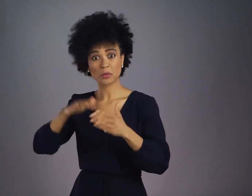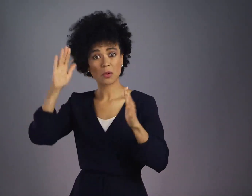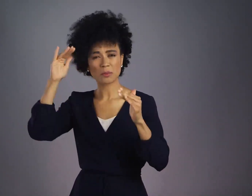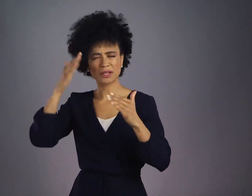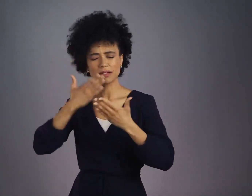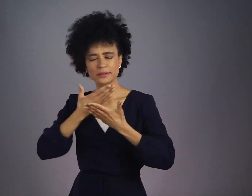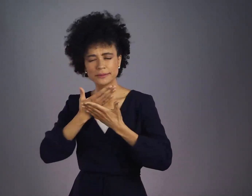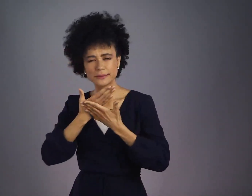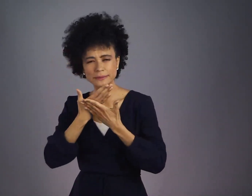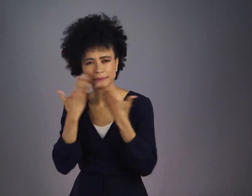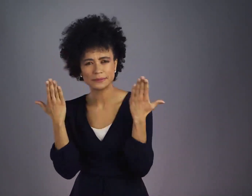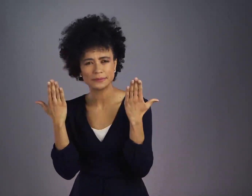but that is not so.